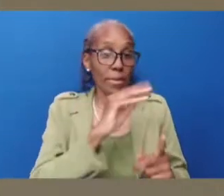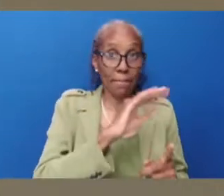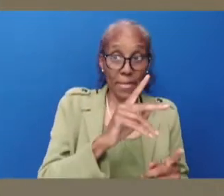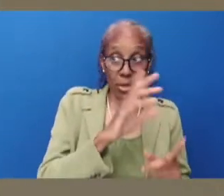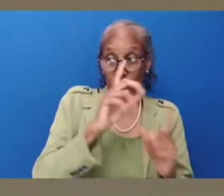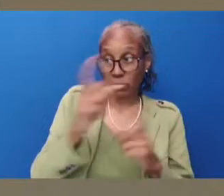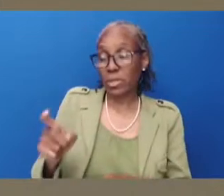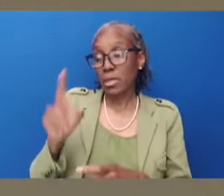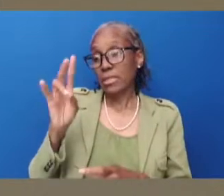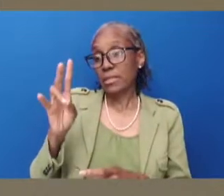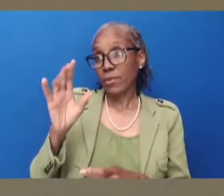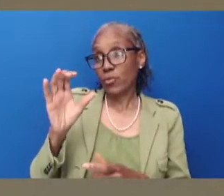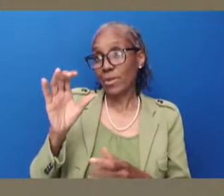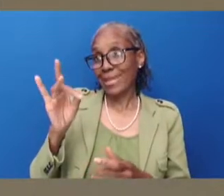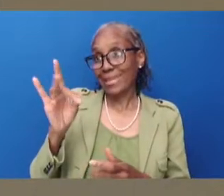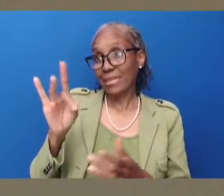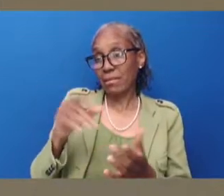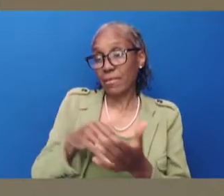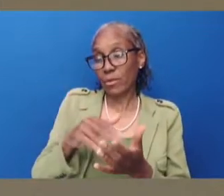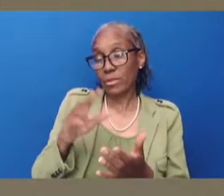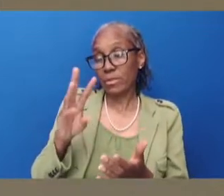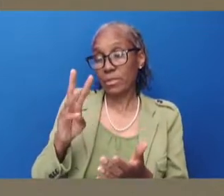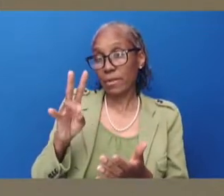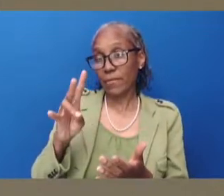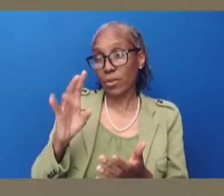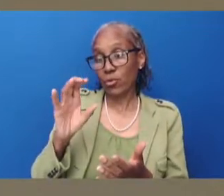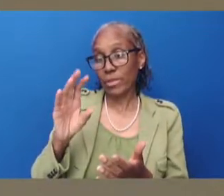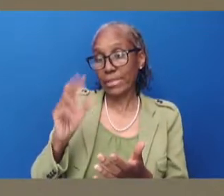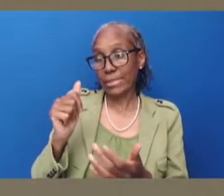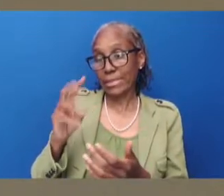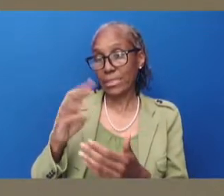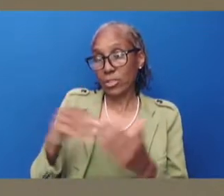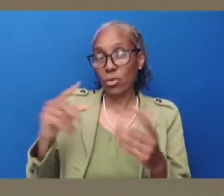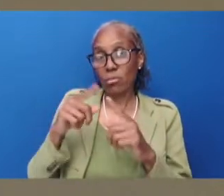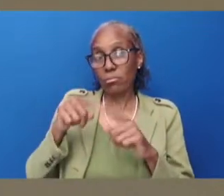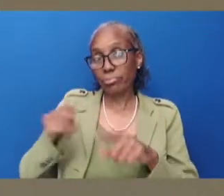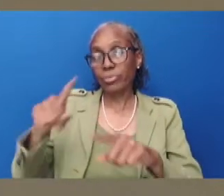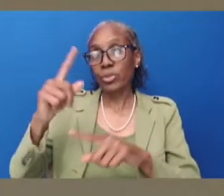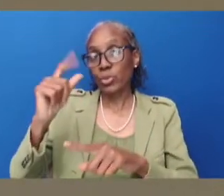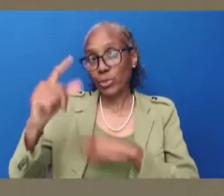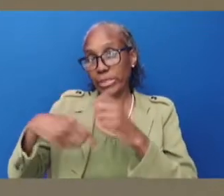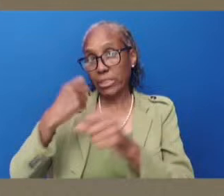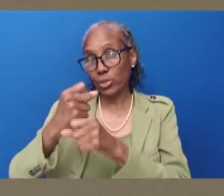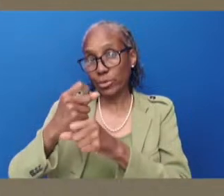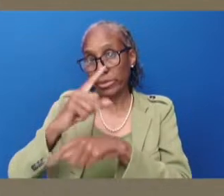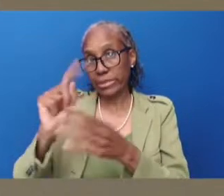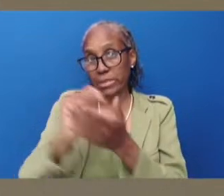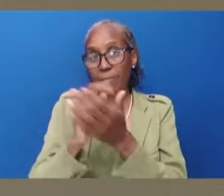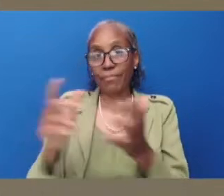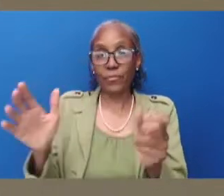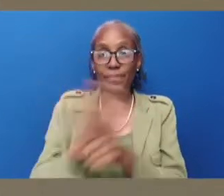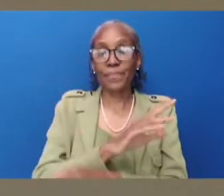LLC AND DEVELOP TERMS AND